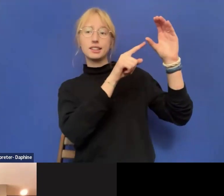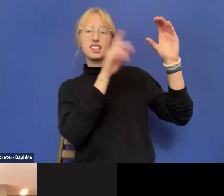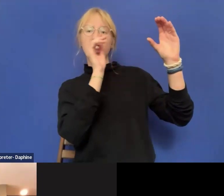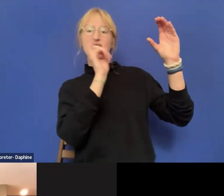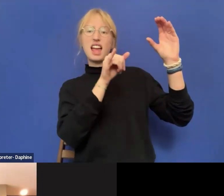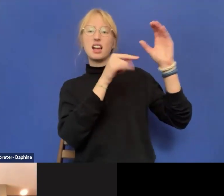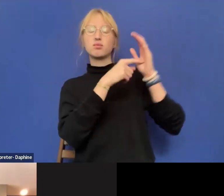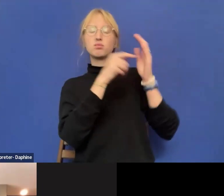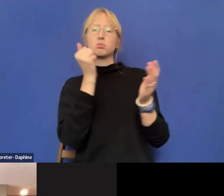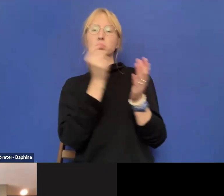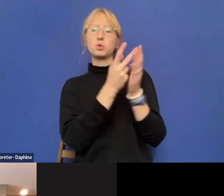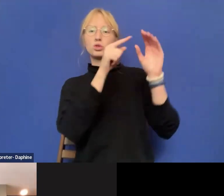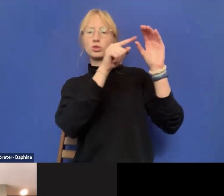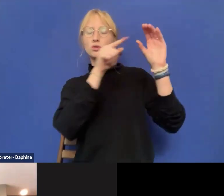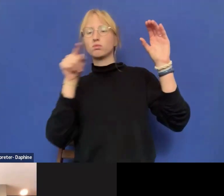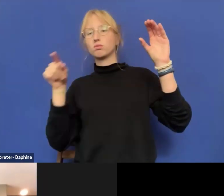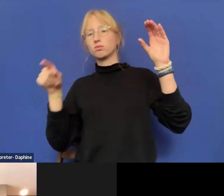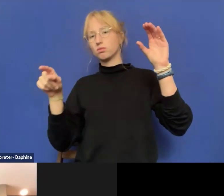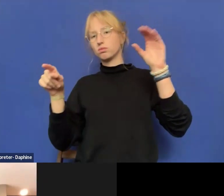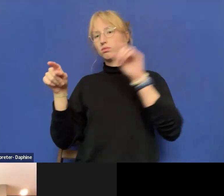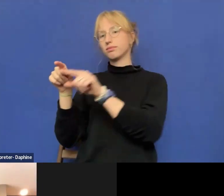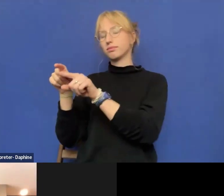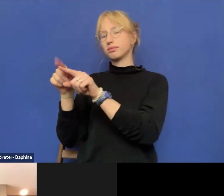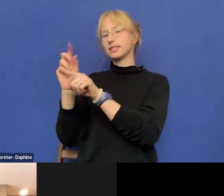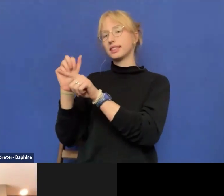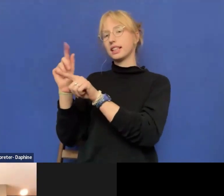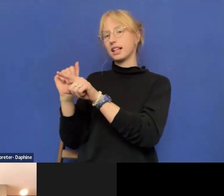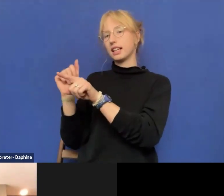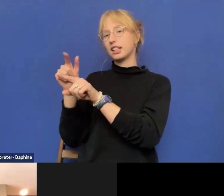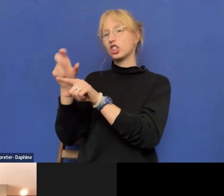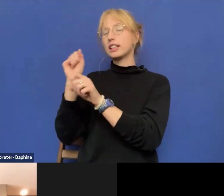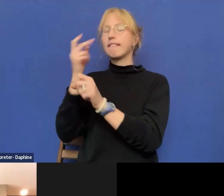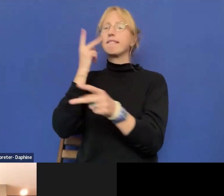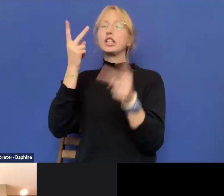You can sort of visually present it in a infographics